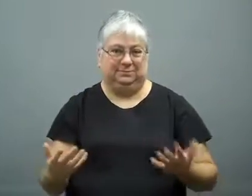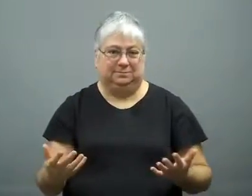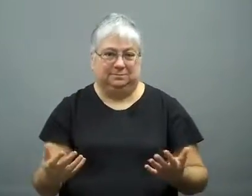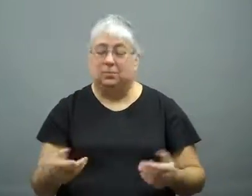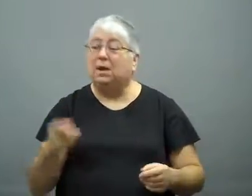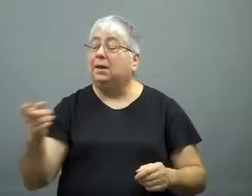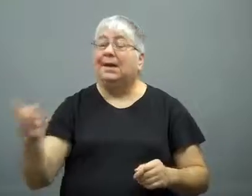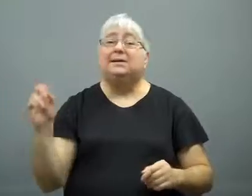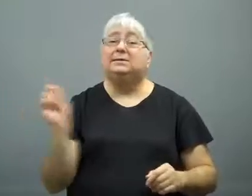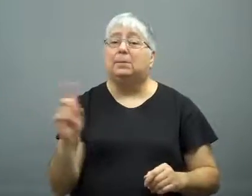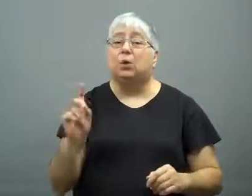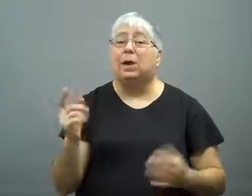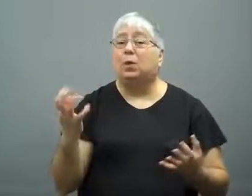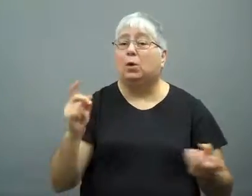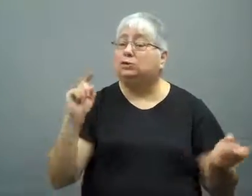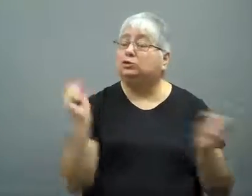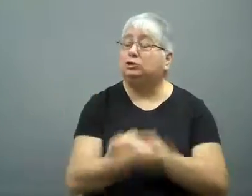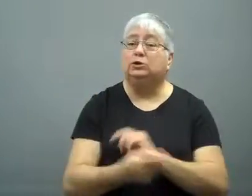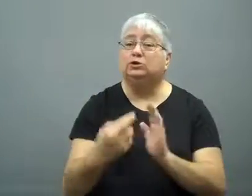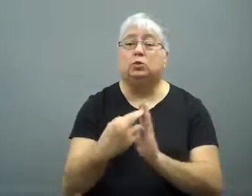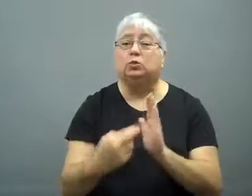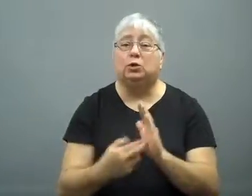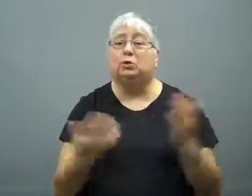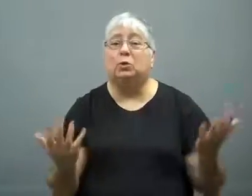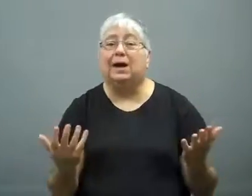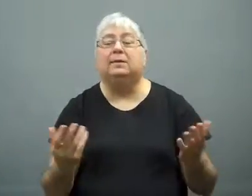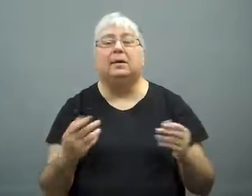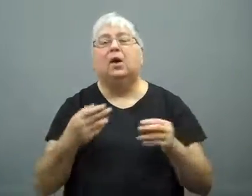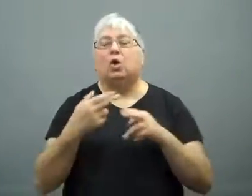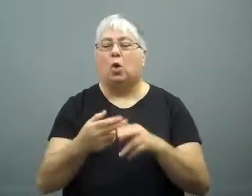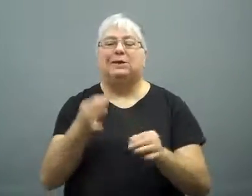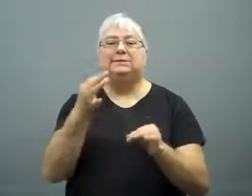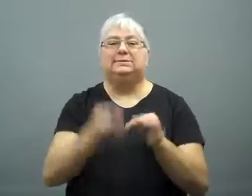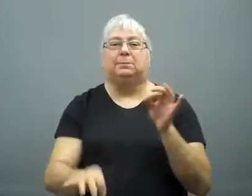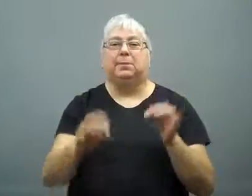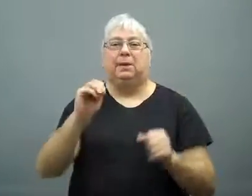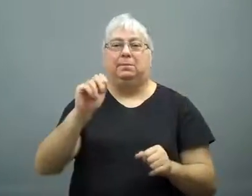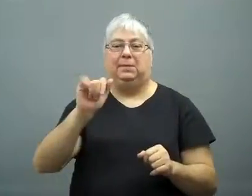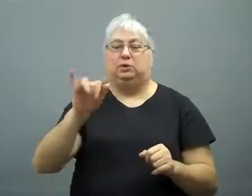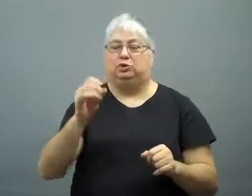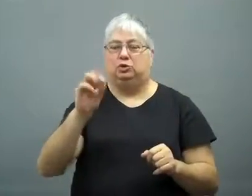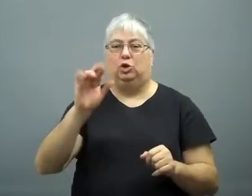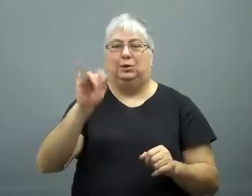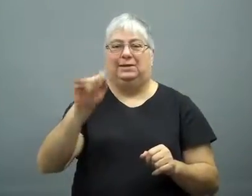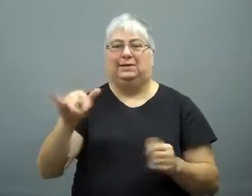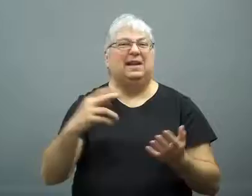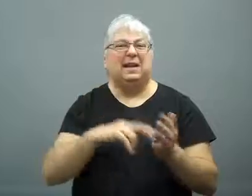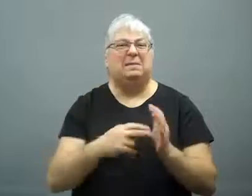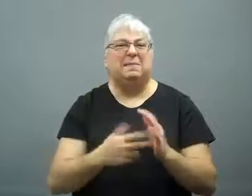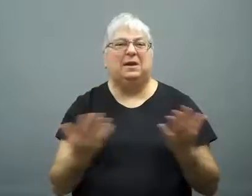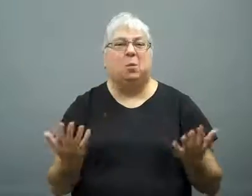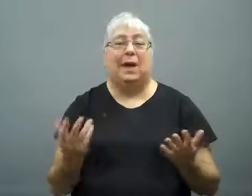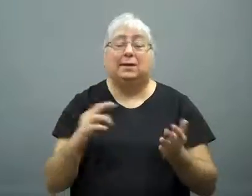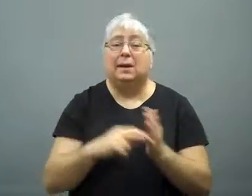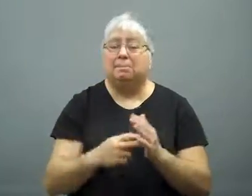The Democrats wanted to change this to a simple majority,